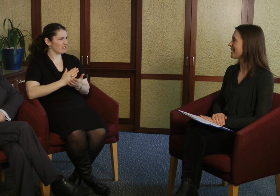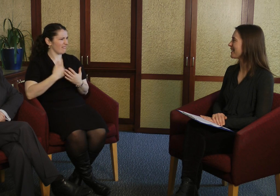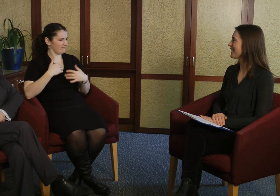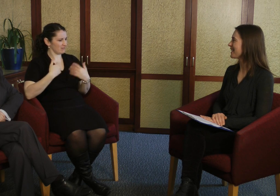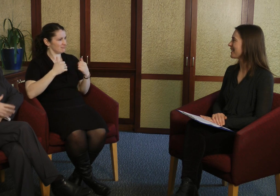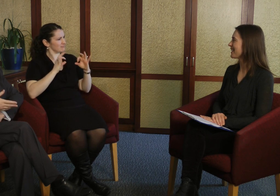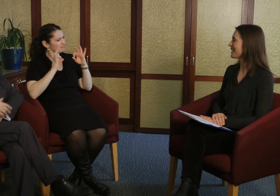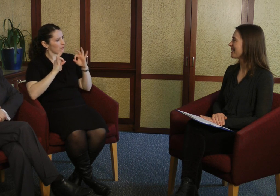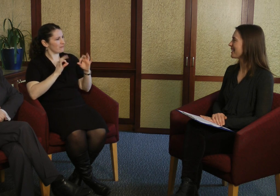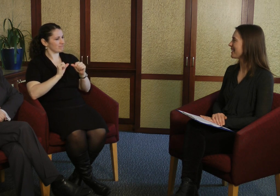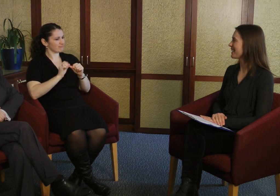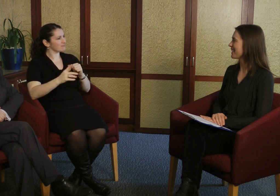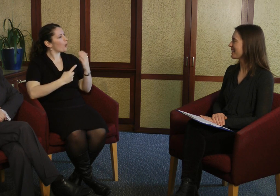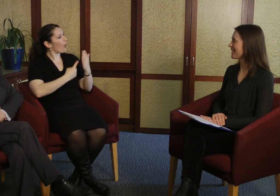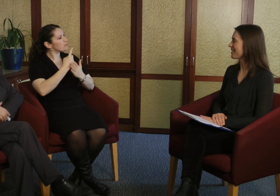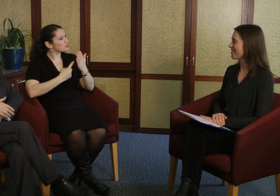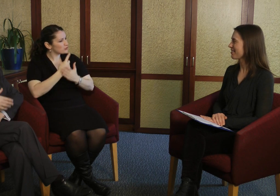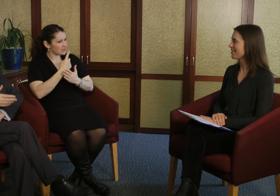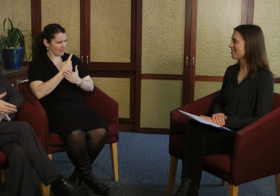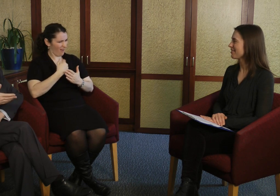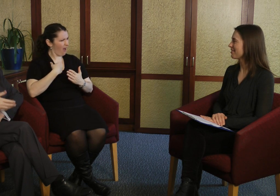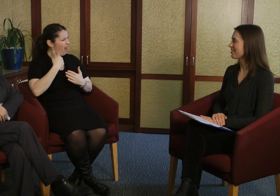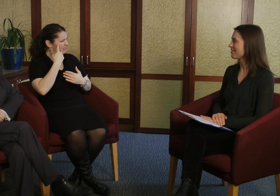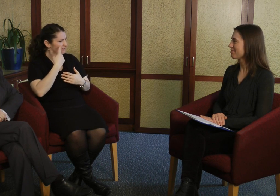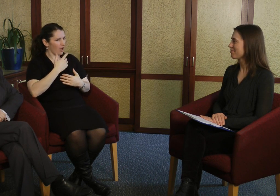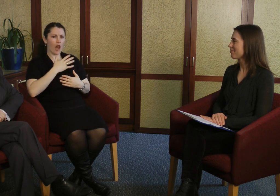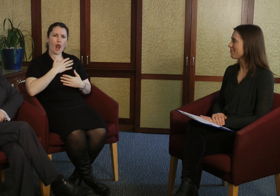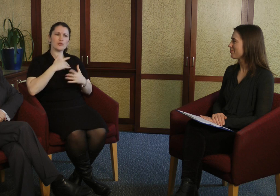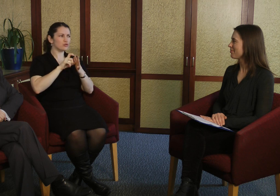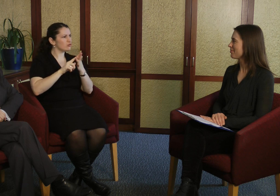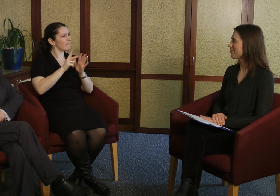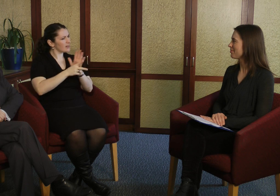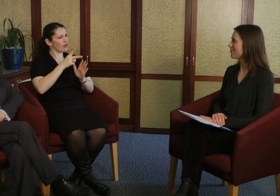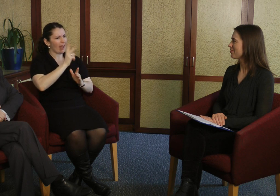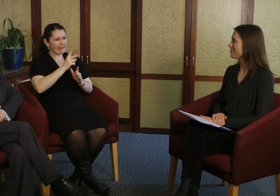and as we have been talking, it would be great to do this every so often so we can update